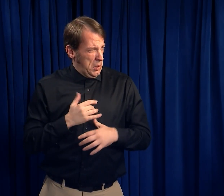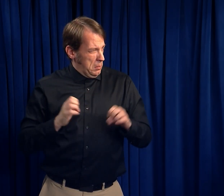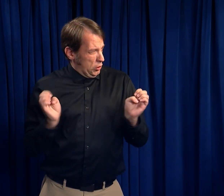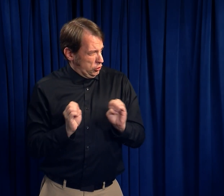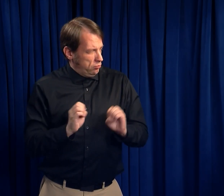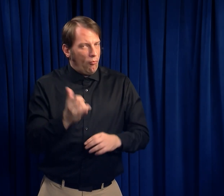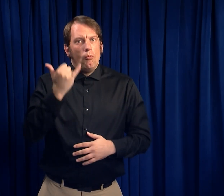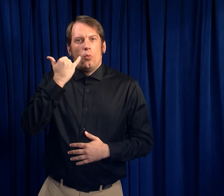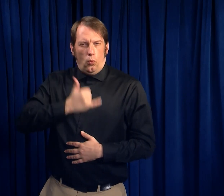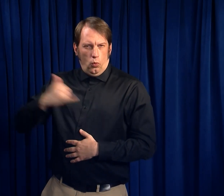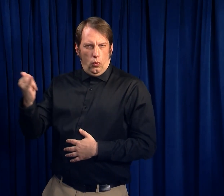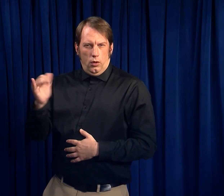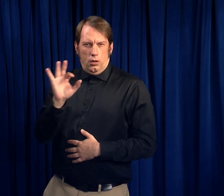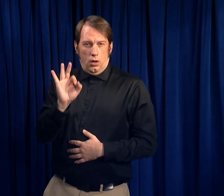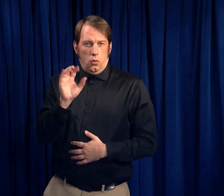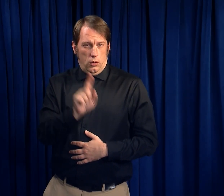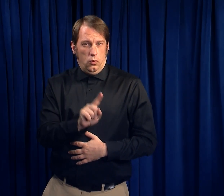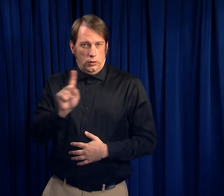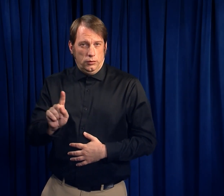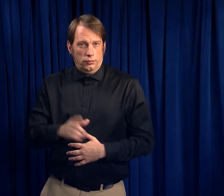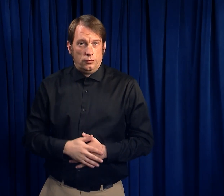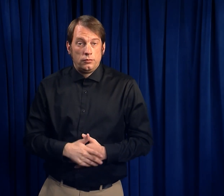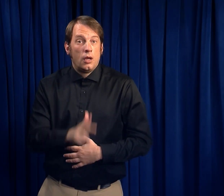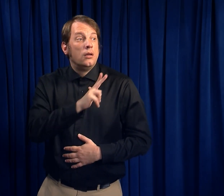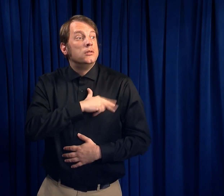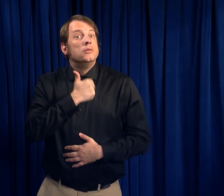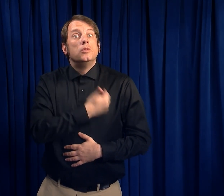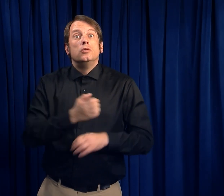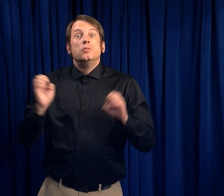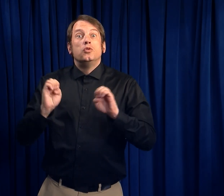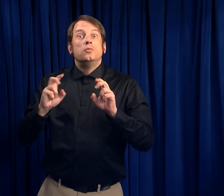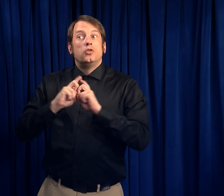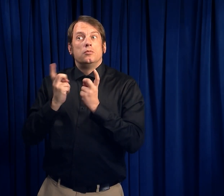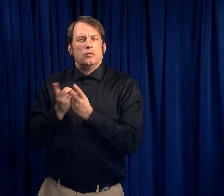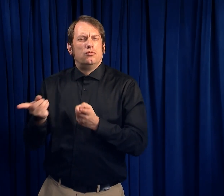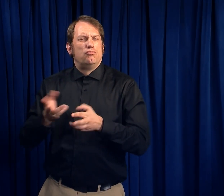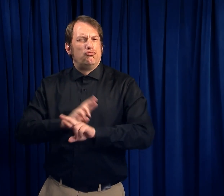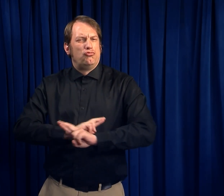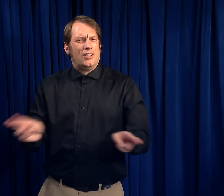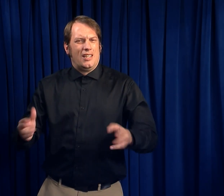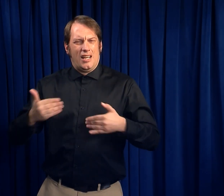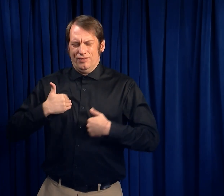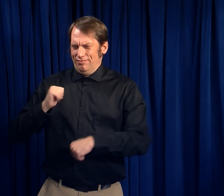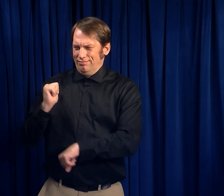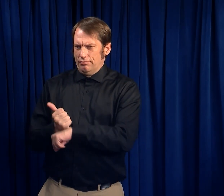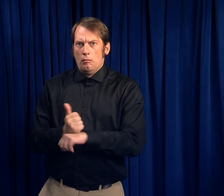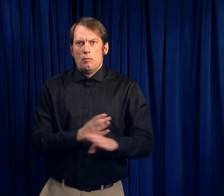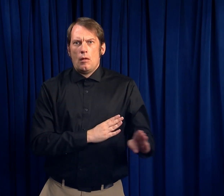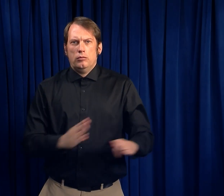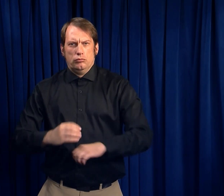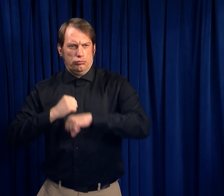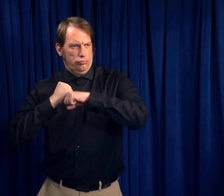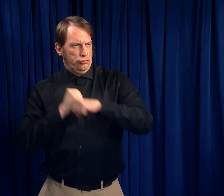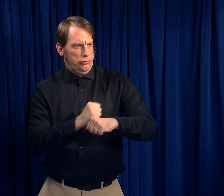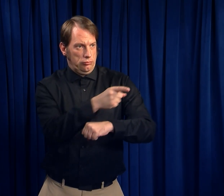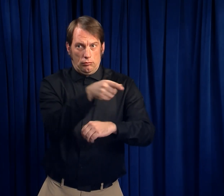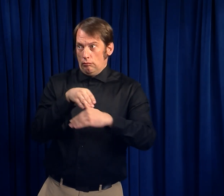if you think it is an emergency. Hospital emergency departments have prevention plans to protect you from getting COVID-19